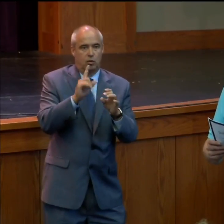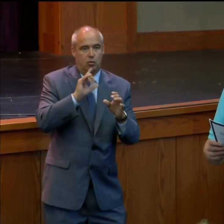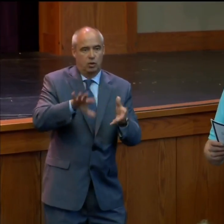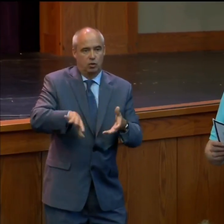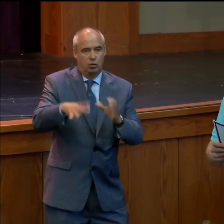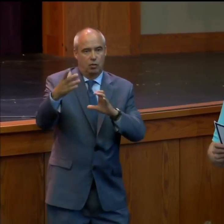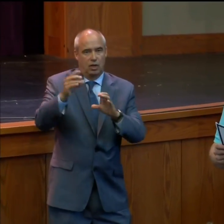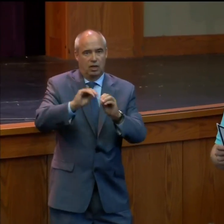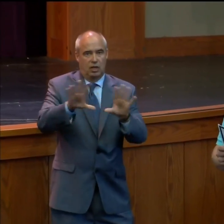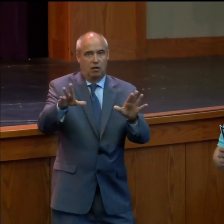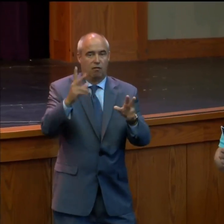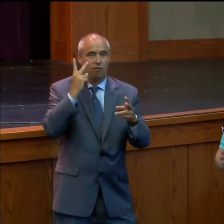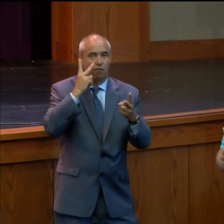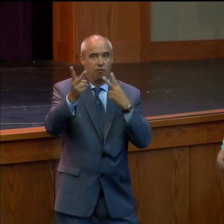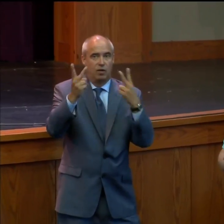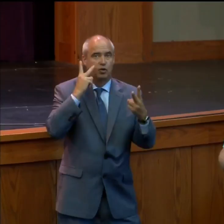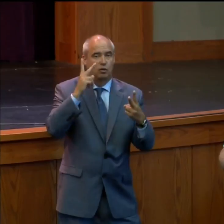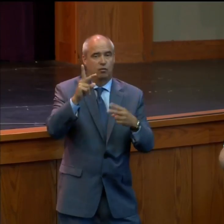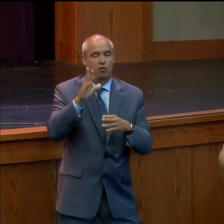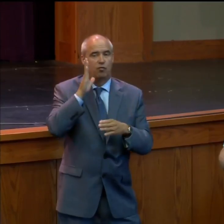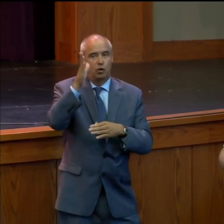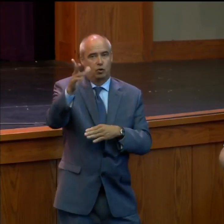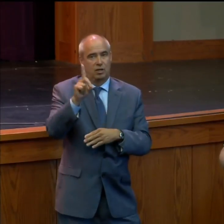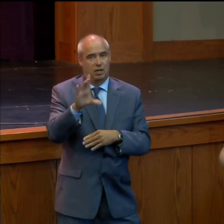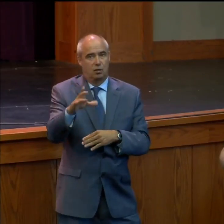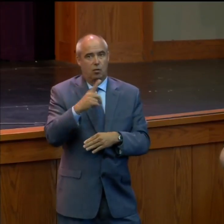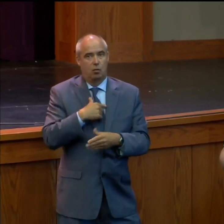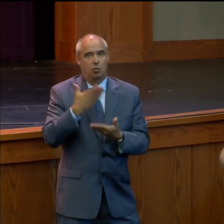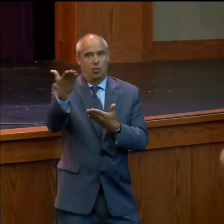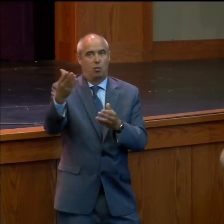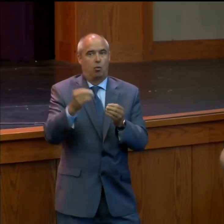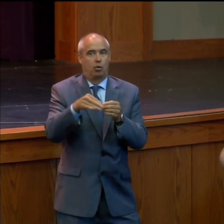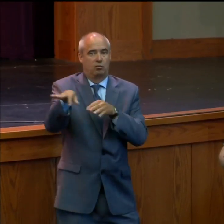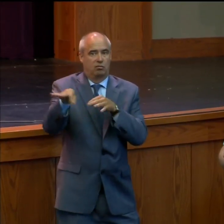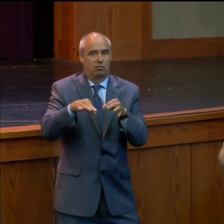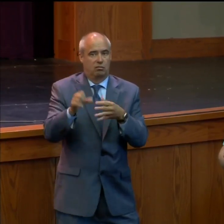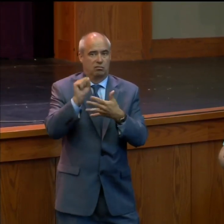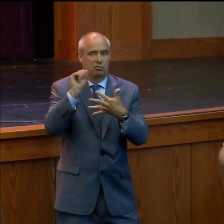VISION FOR THE FUTURE OF D.C. WE WILL BE SUBMITTING MORE EXTENSIVE COMMENTS ONLINE.